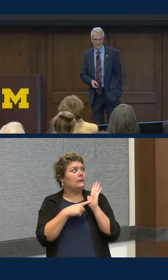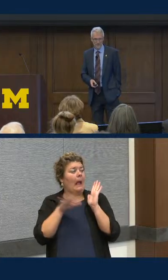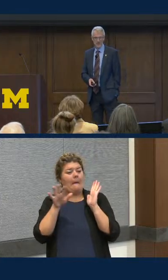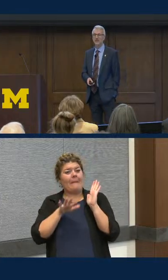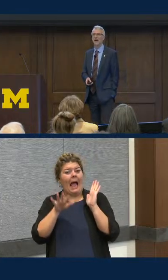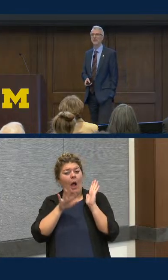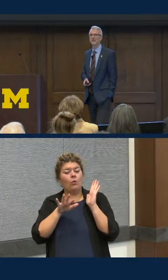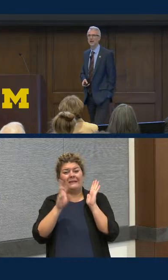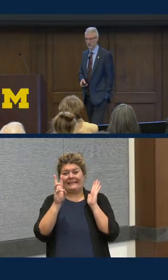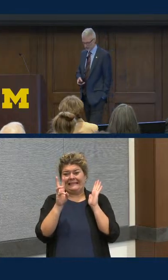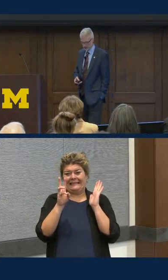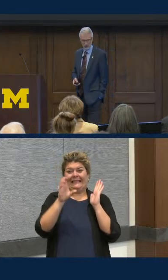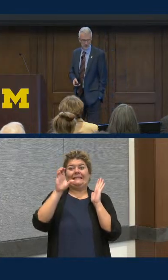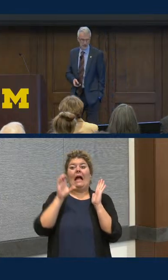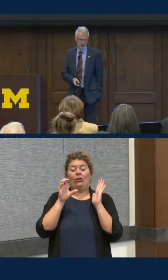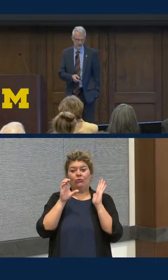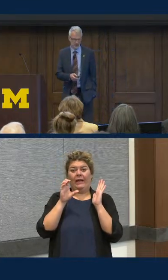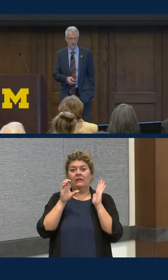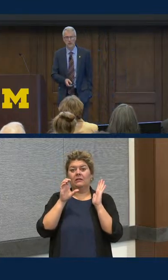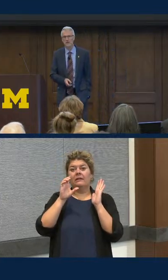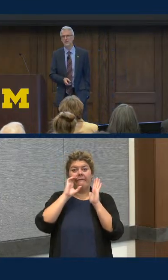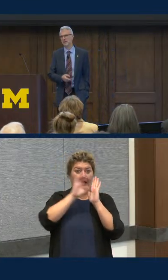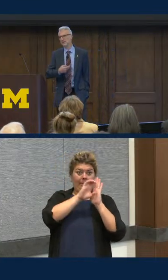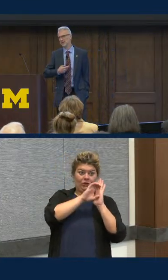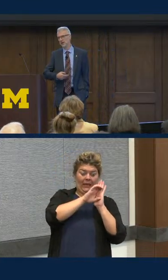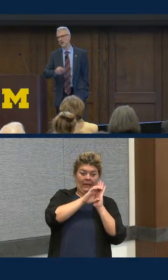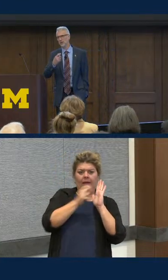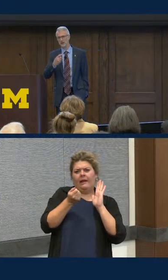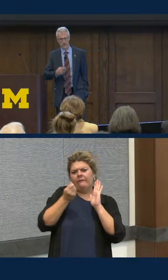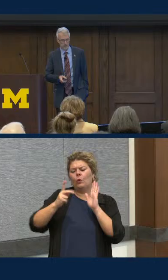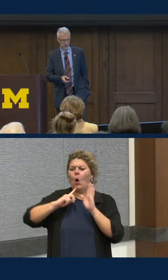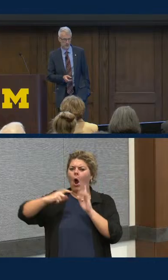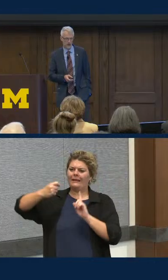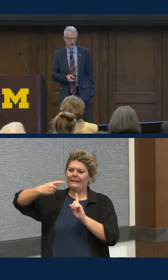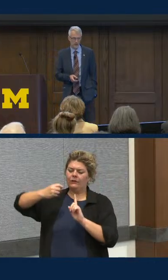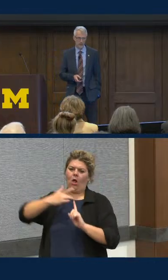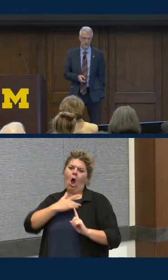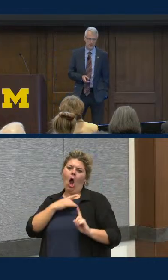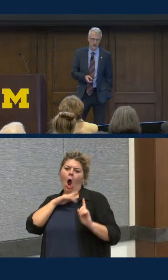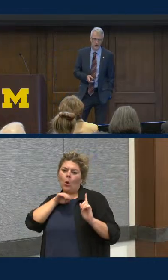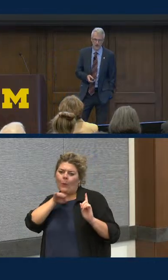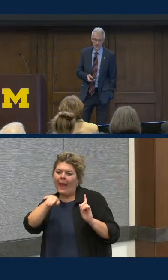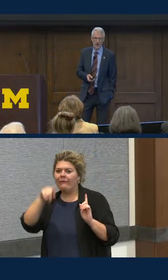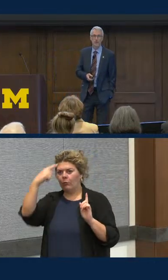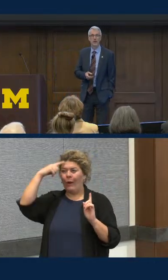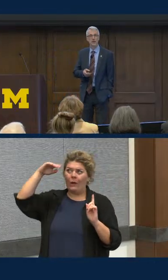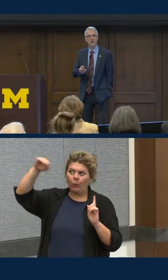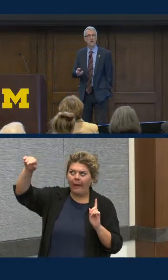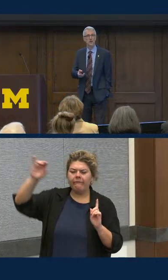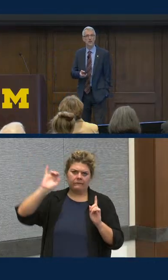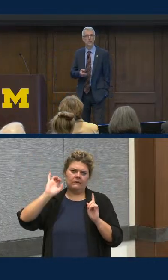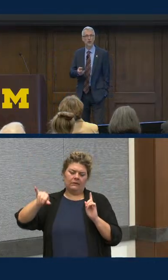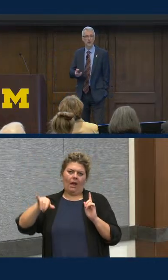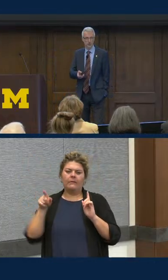600 some of those is imaging and a few are signals, heart wave and brain wave forms and so on